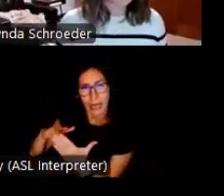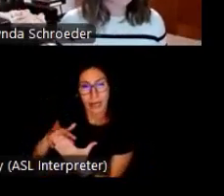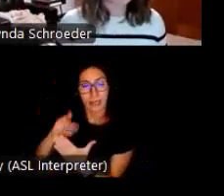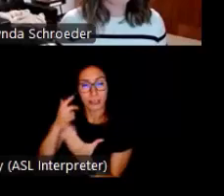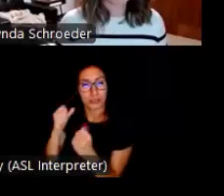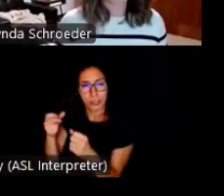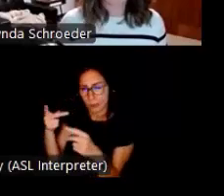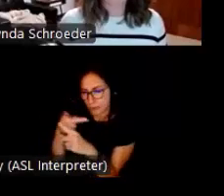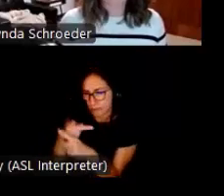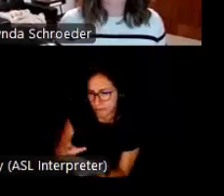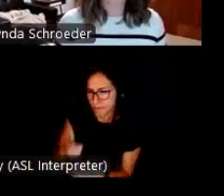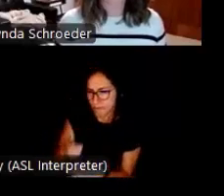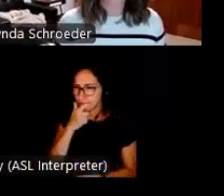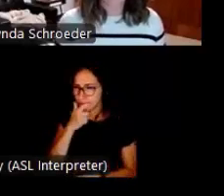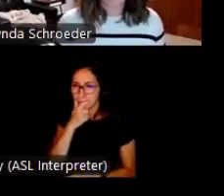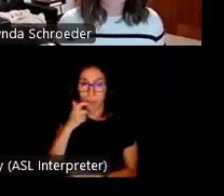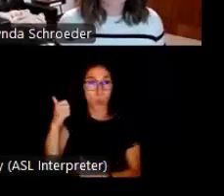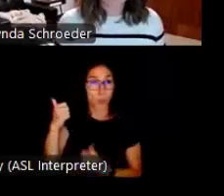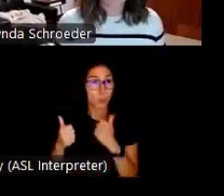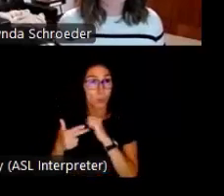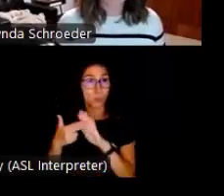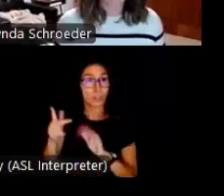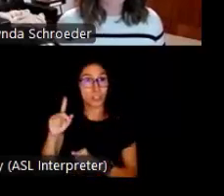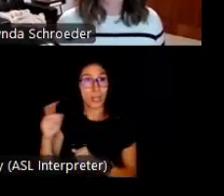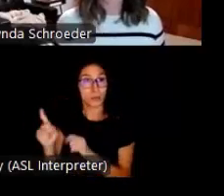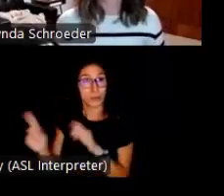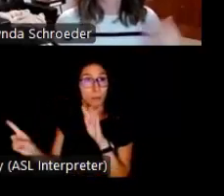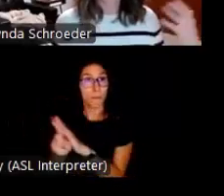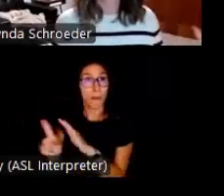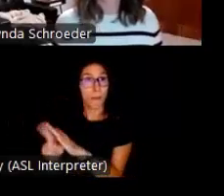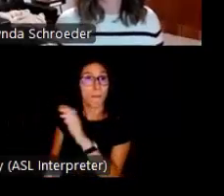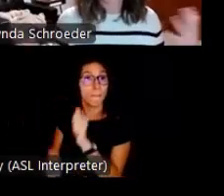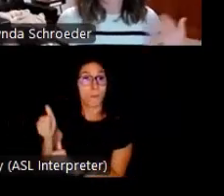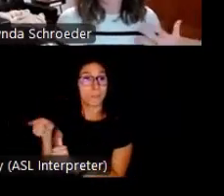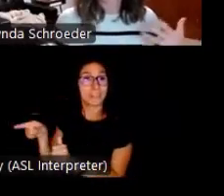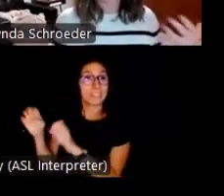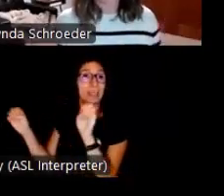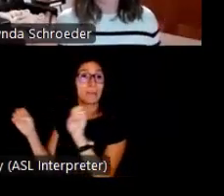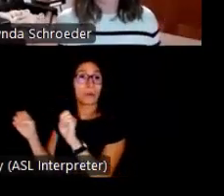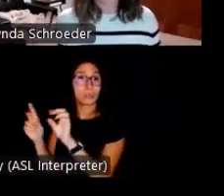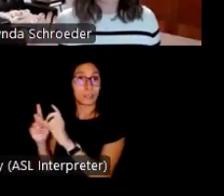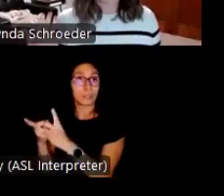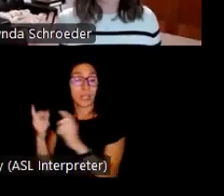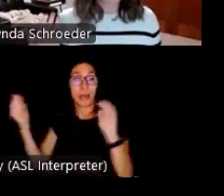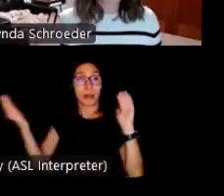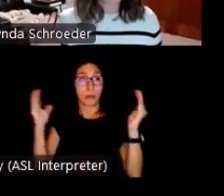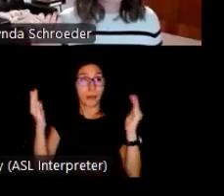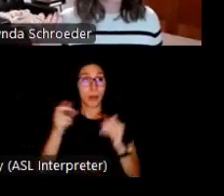are most prevalent in our emergency departments, comparing rural and urban areas.